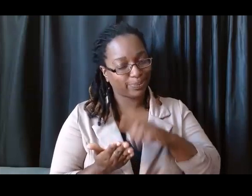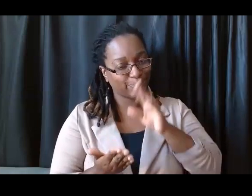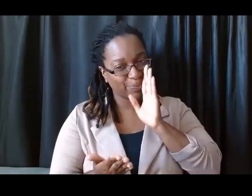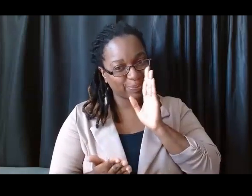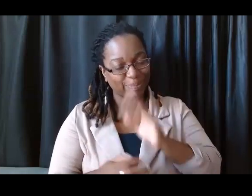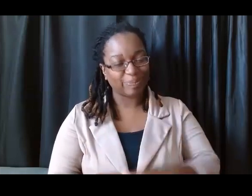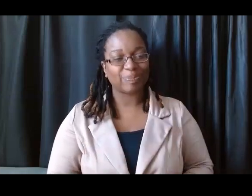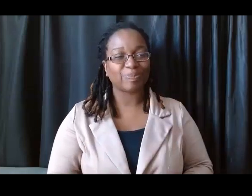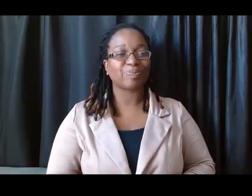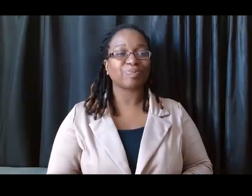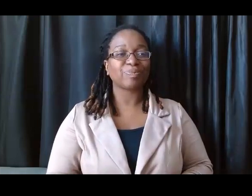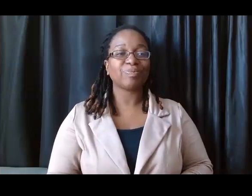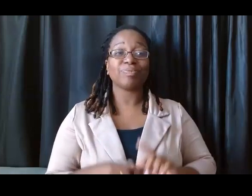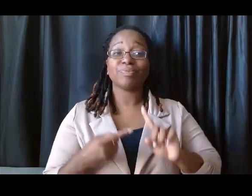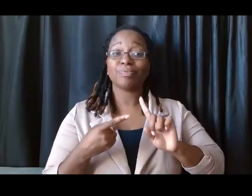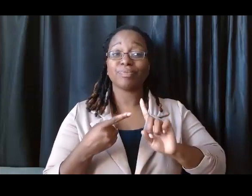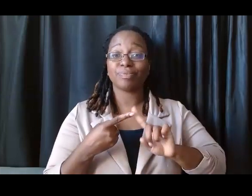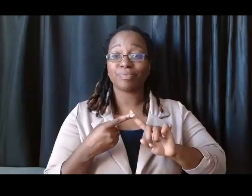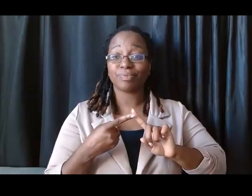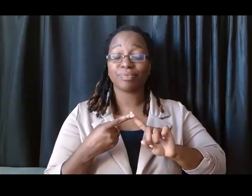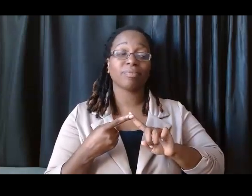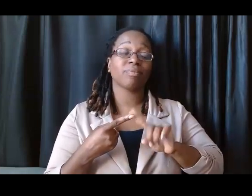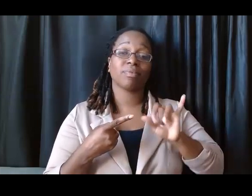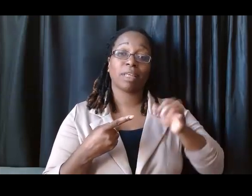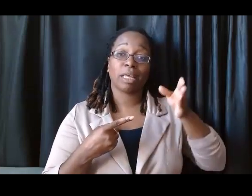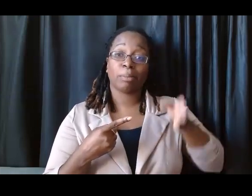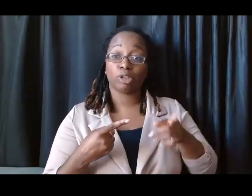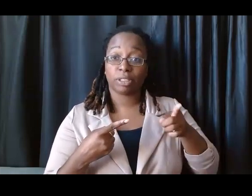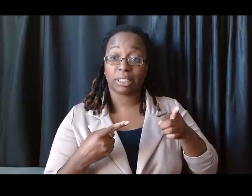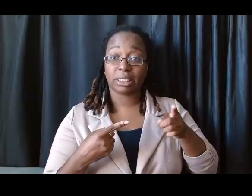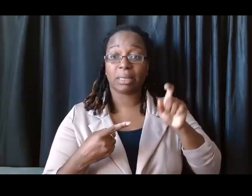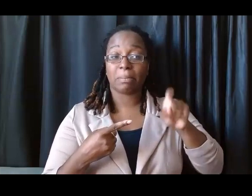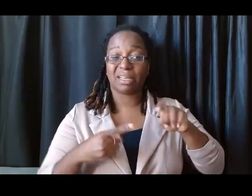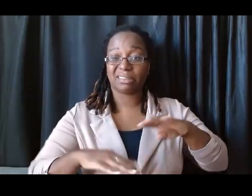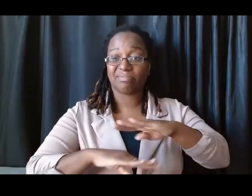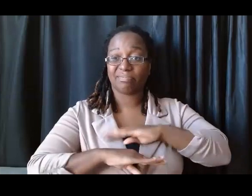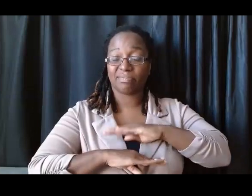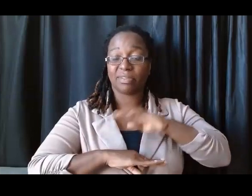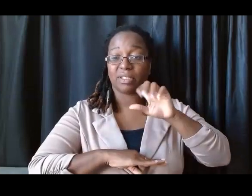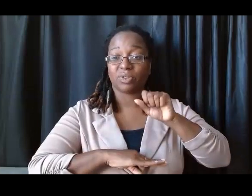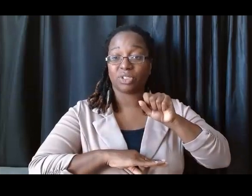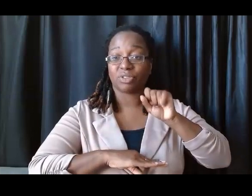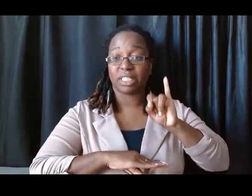The first is that the person must meet social security's definition of disability or blindness